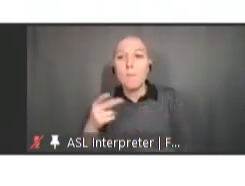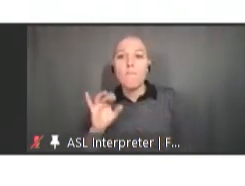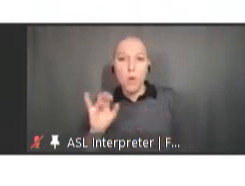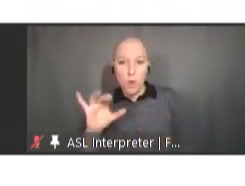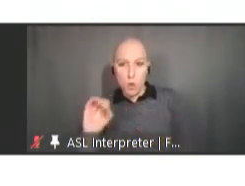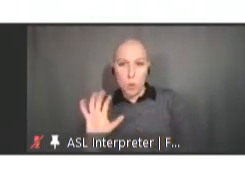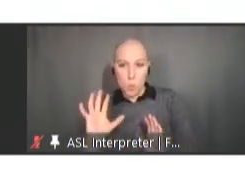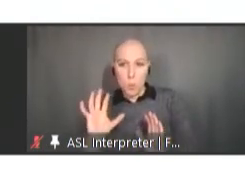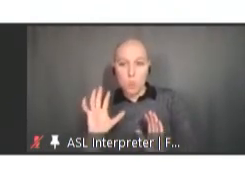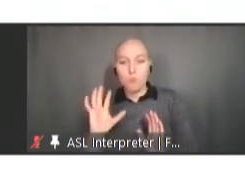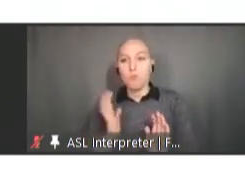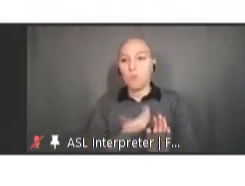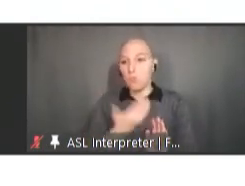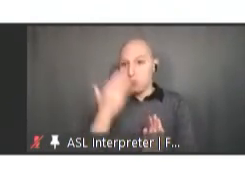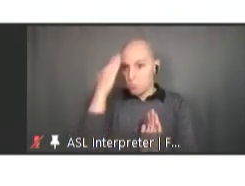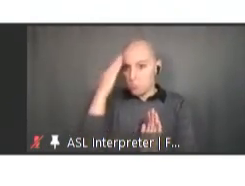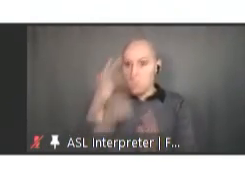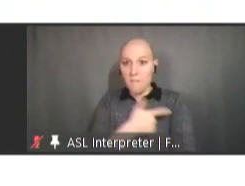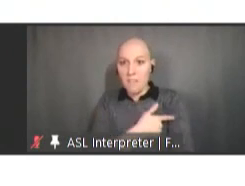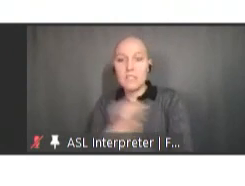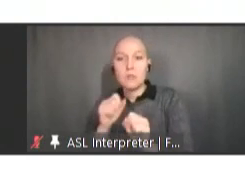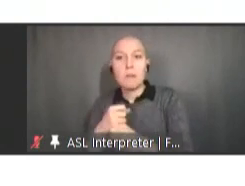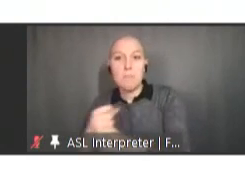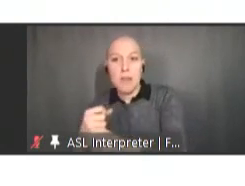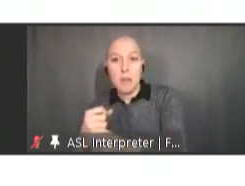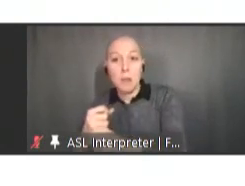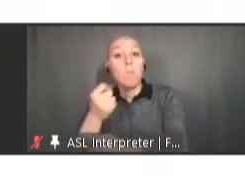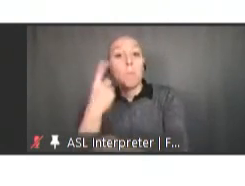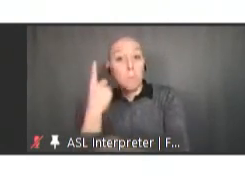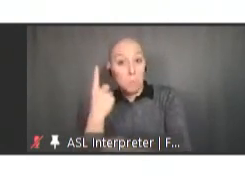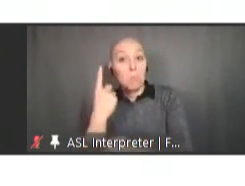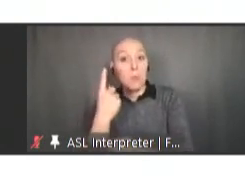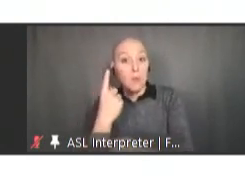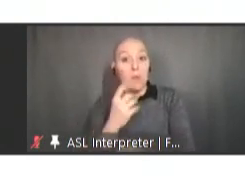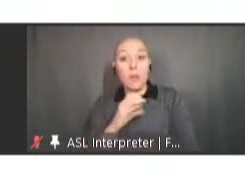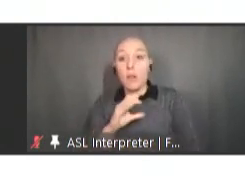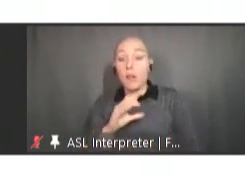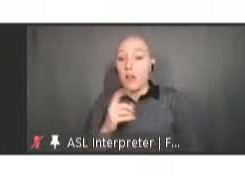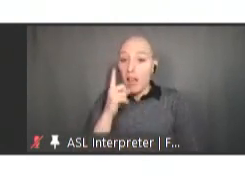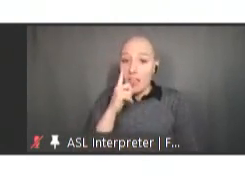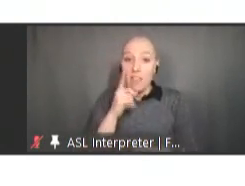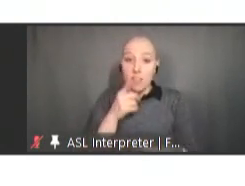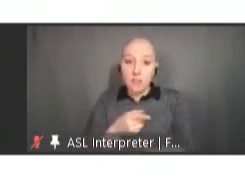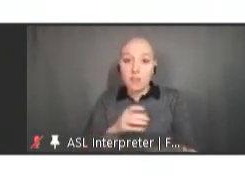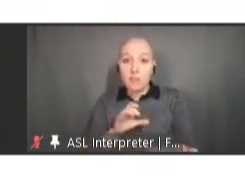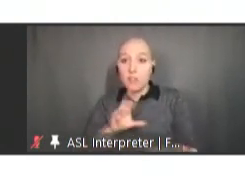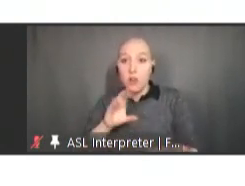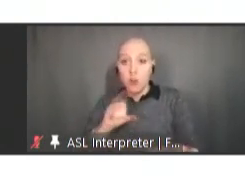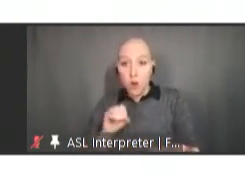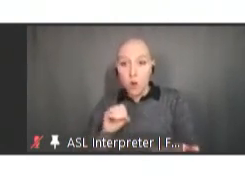though, especially with our CROs could provide that, you know, that as a resource -- as a